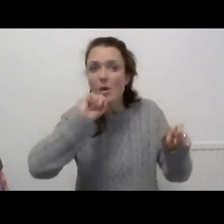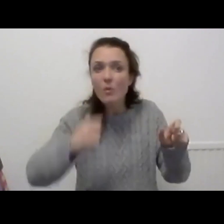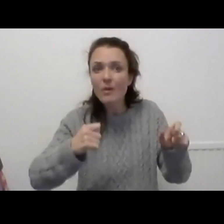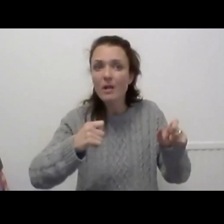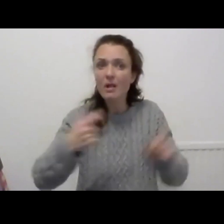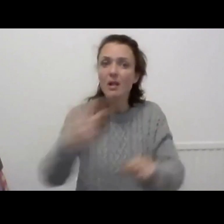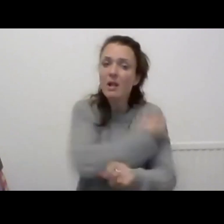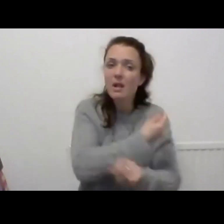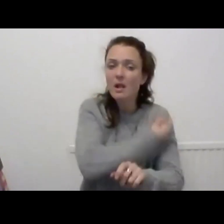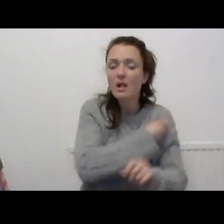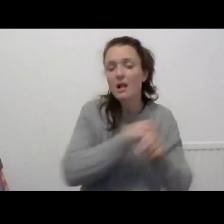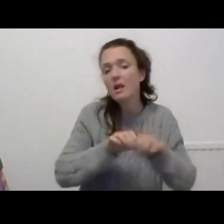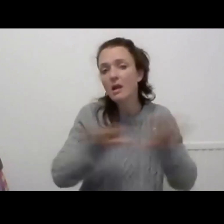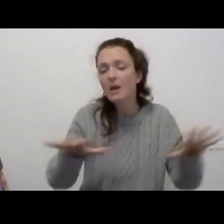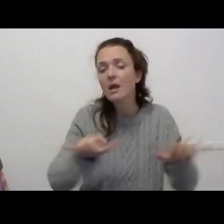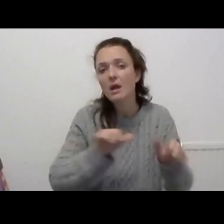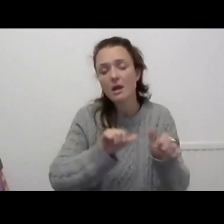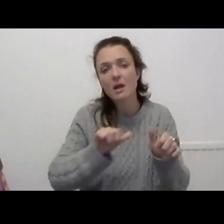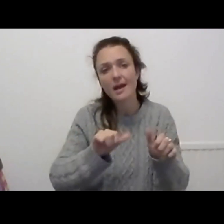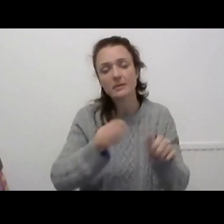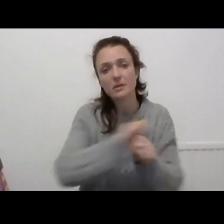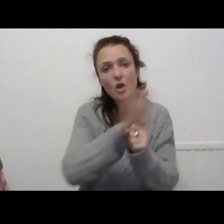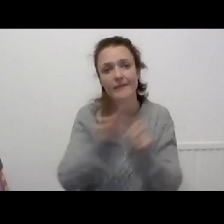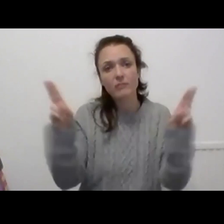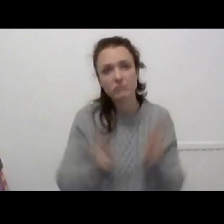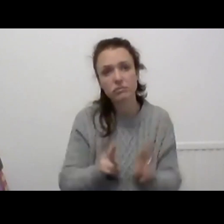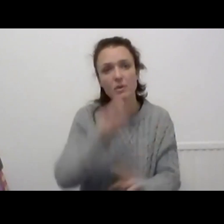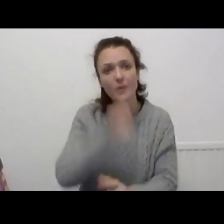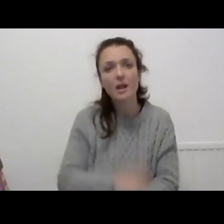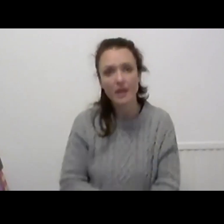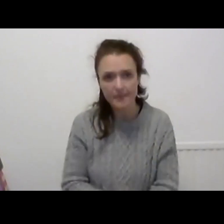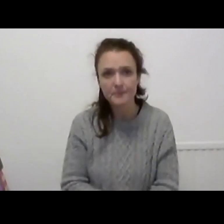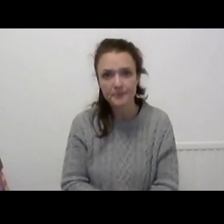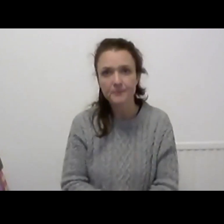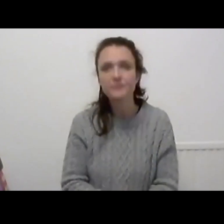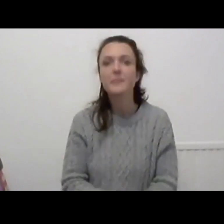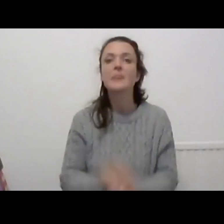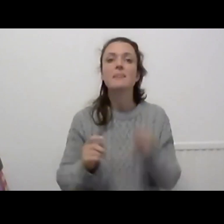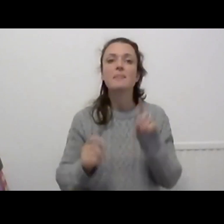that we wanted people to leave the event knowing more about the vaccine, which is safe, and having